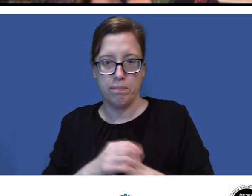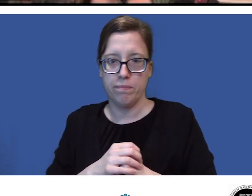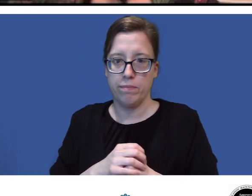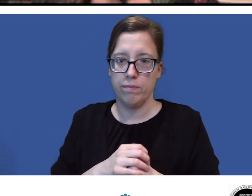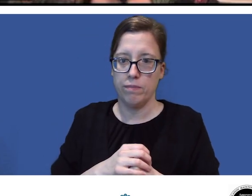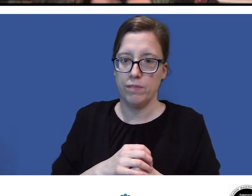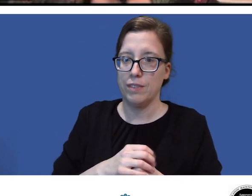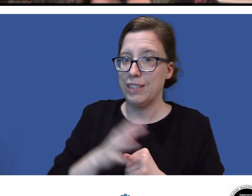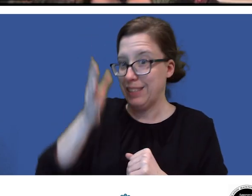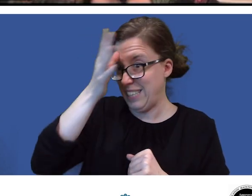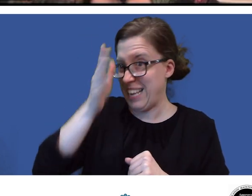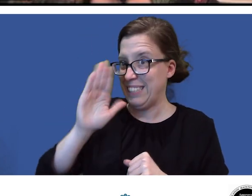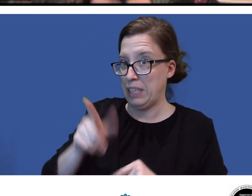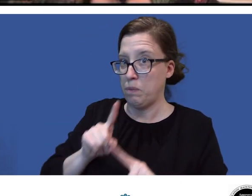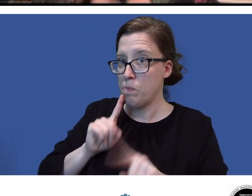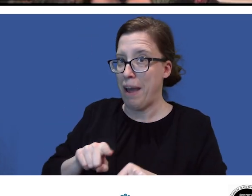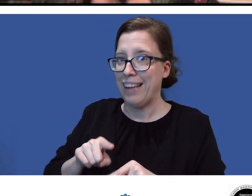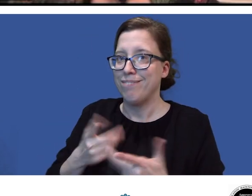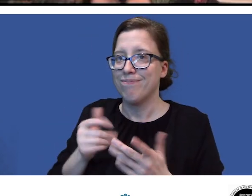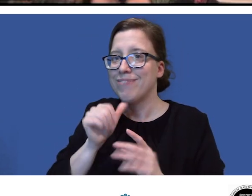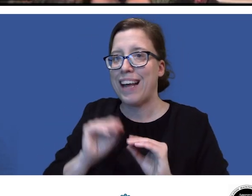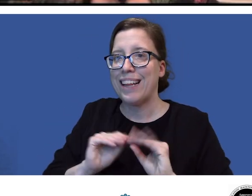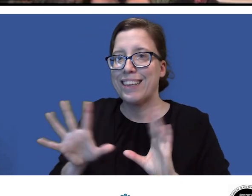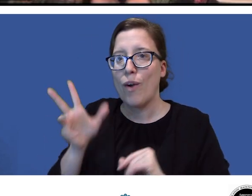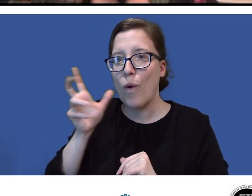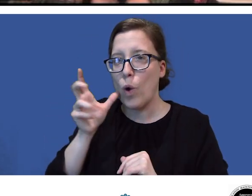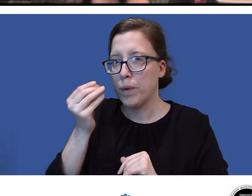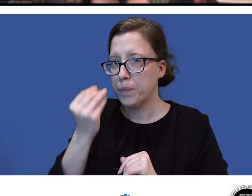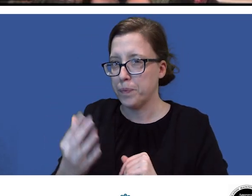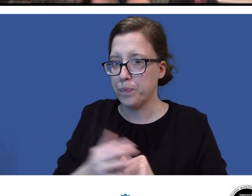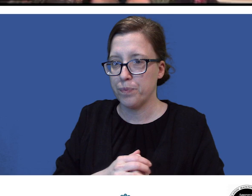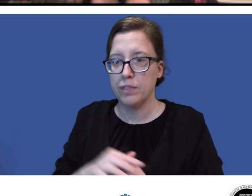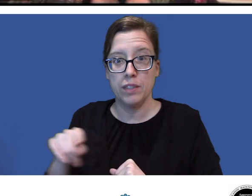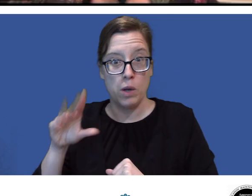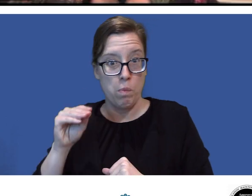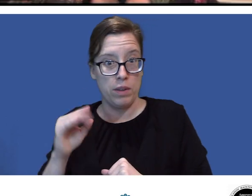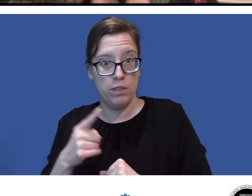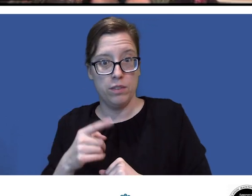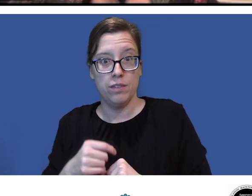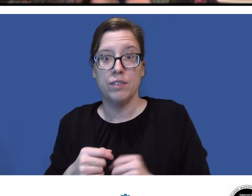Kingston: [Points at TV and babbles.] DJ: That’s what I was wondering. I don’t know what they’re going to do next season, ‘cause they did some stuff this time.